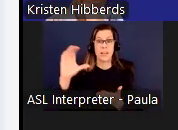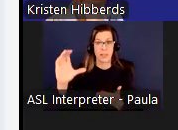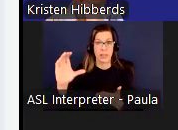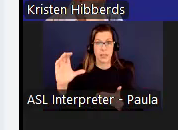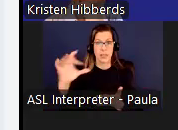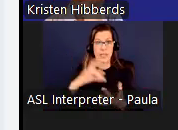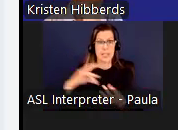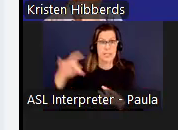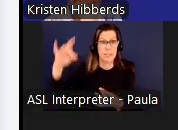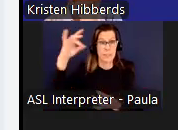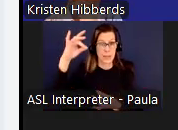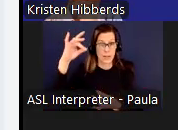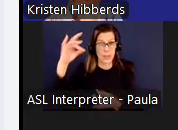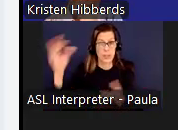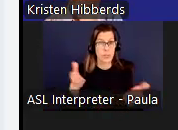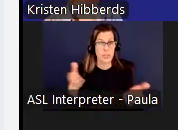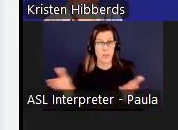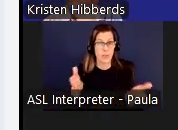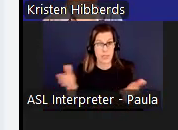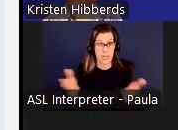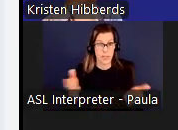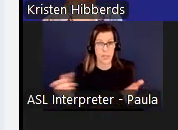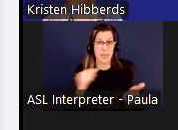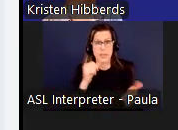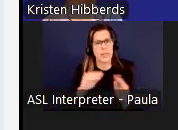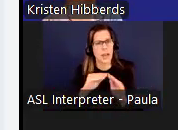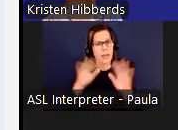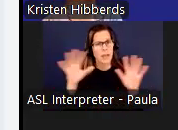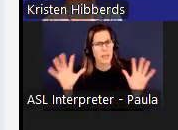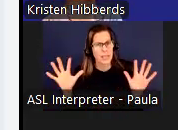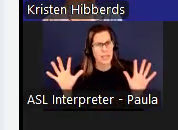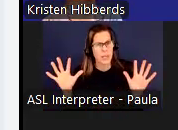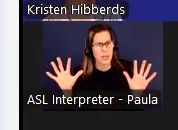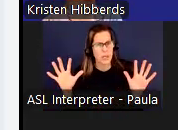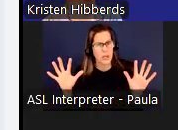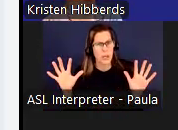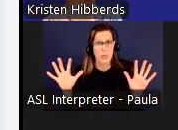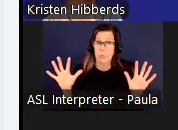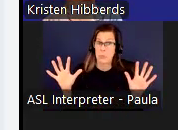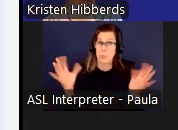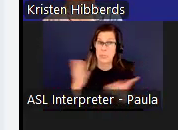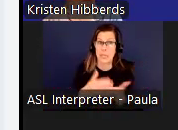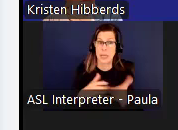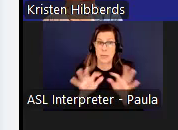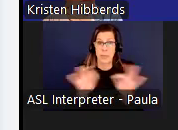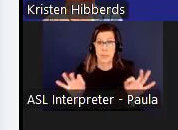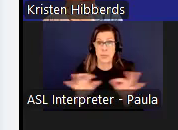spiritual services. And it wasn't clear to me maybe with some of the phrasing whether that is separate